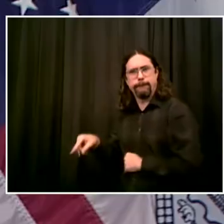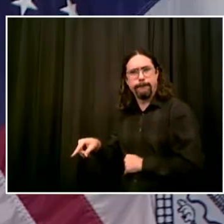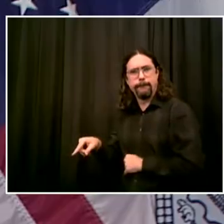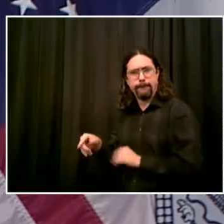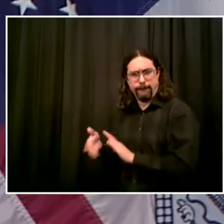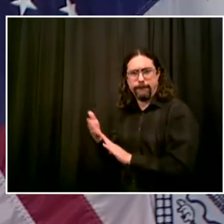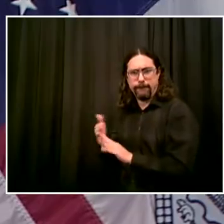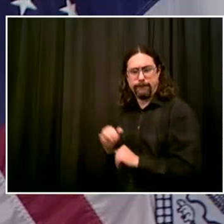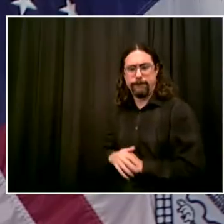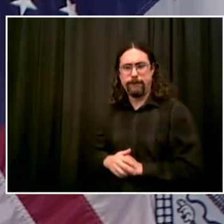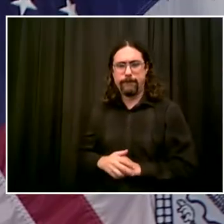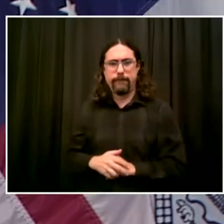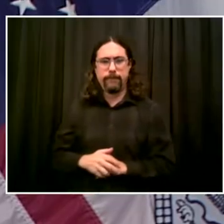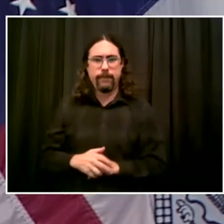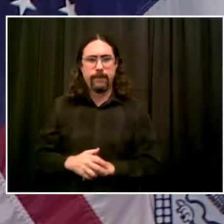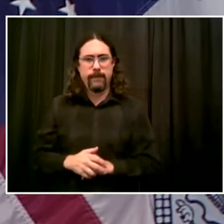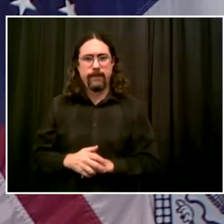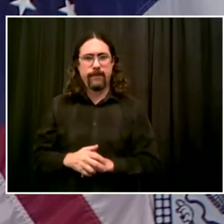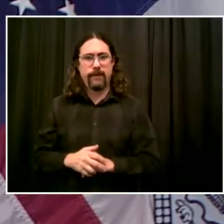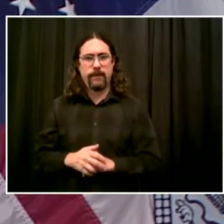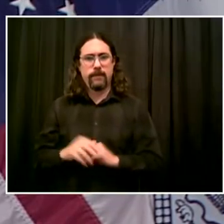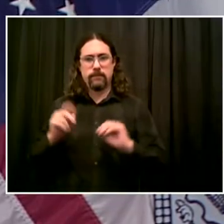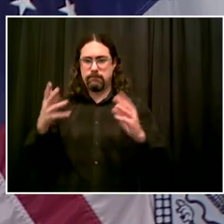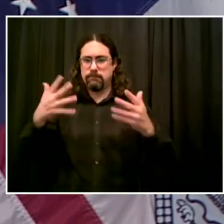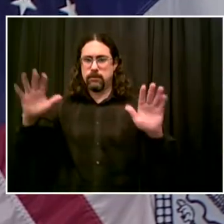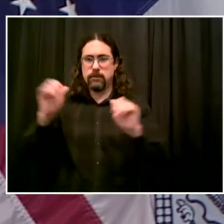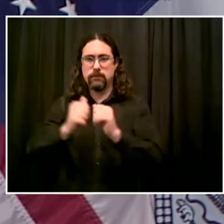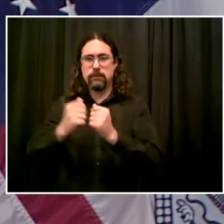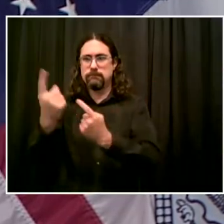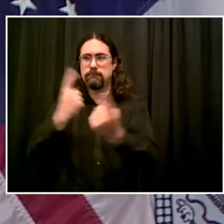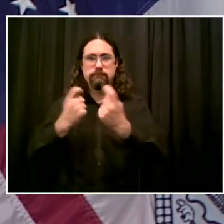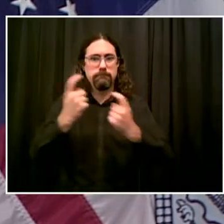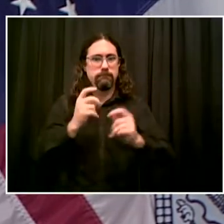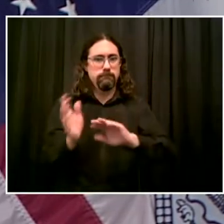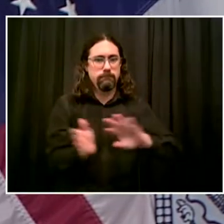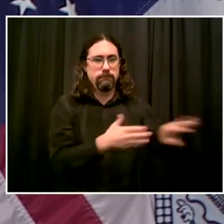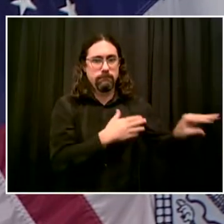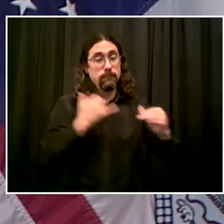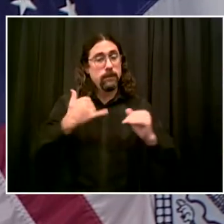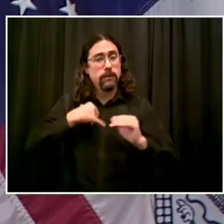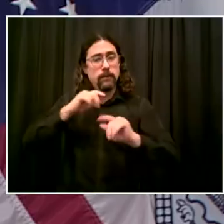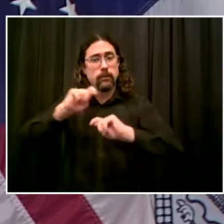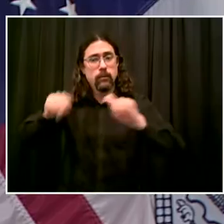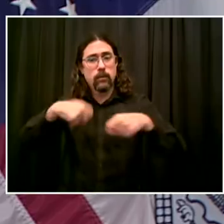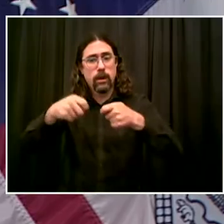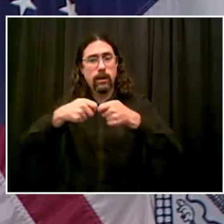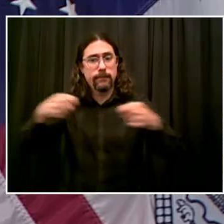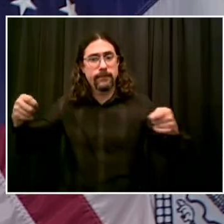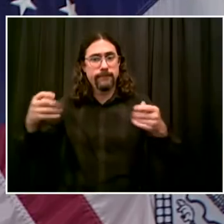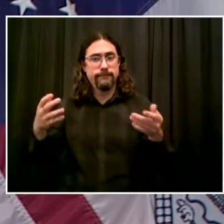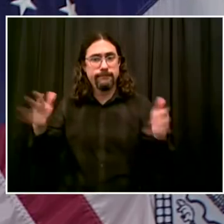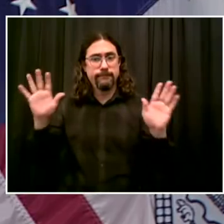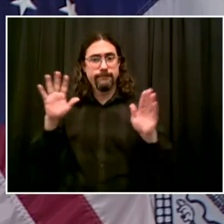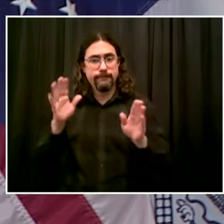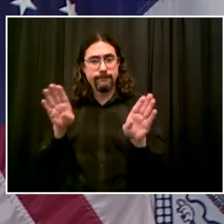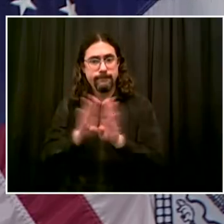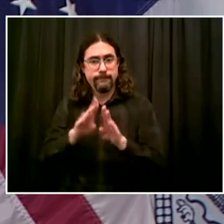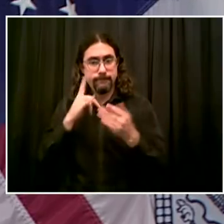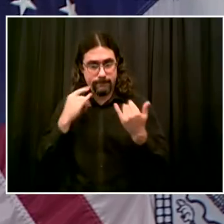COUNTERTERRORISM CAPACITY. I THINK THAT IS TWO QUESTIONS. OKAY EVERYONE, LET ME FINISH UP HERE. I WANT TO